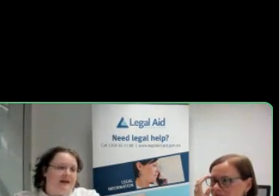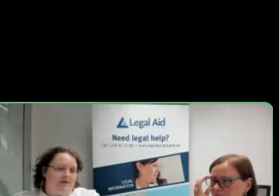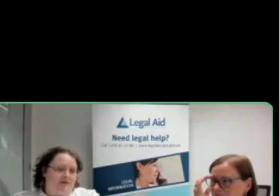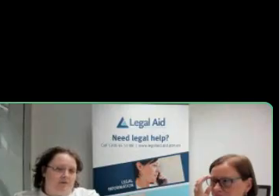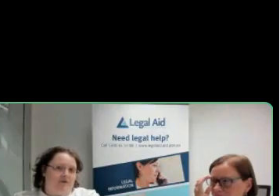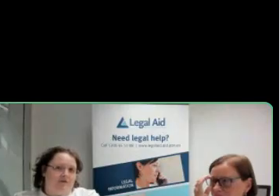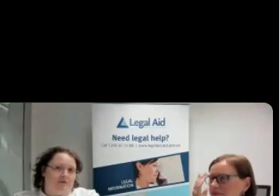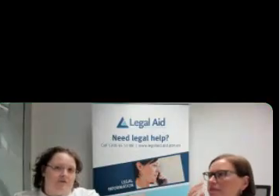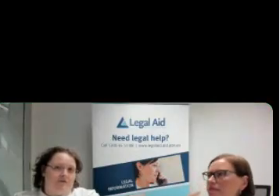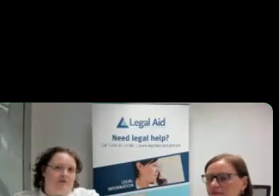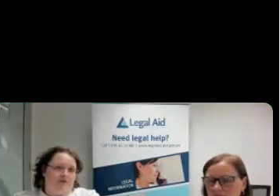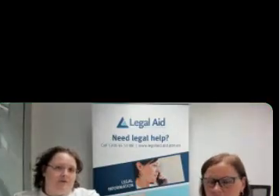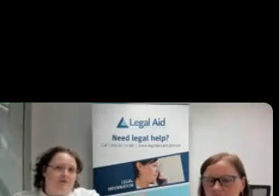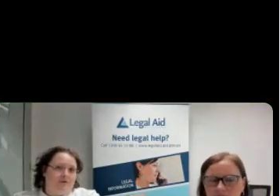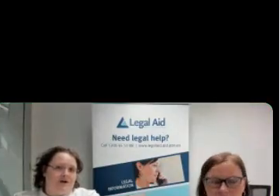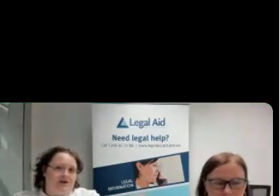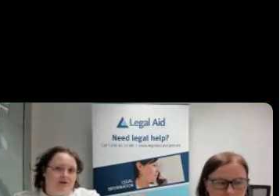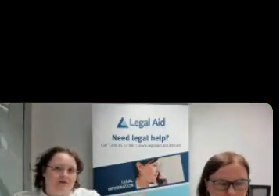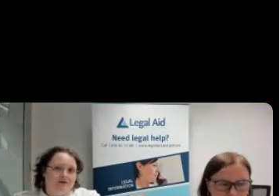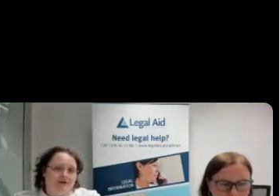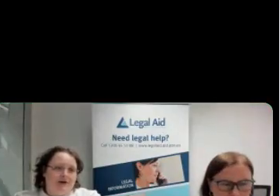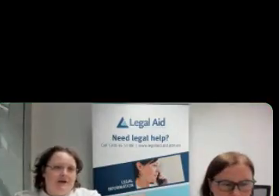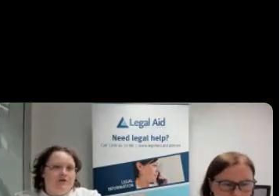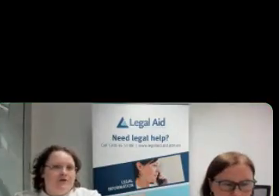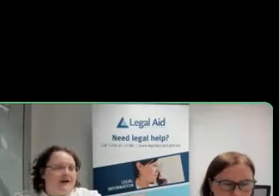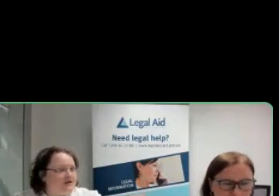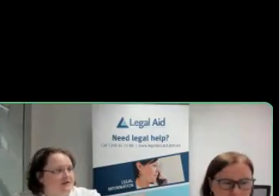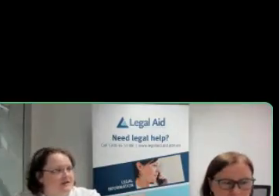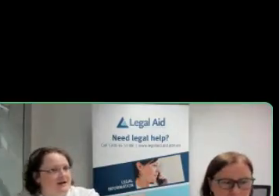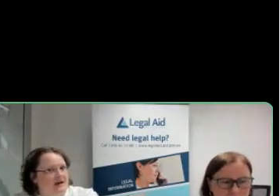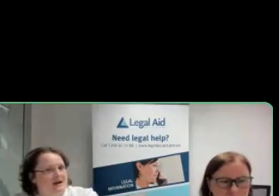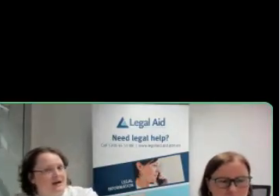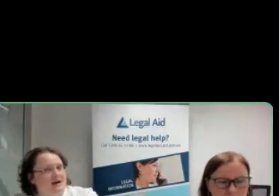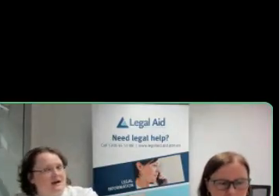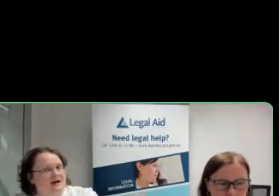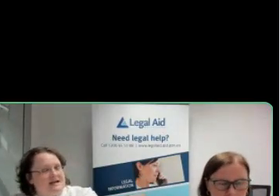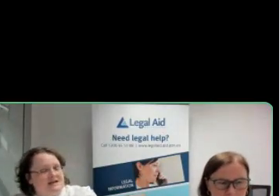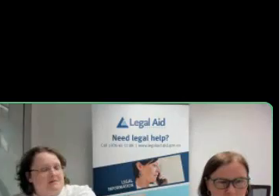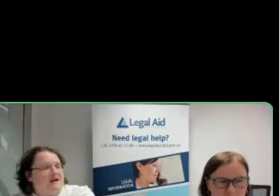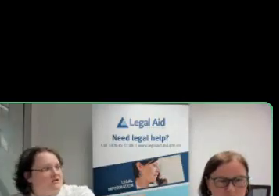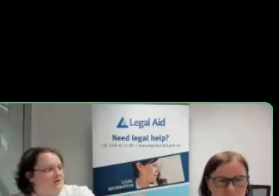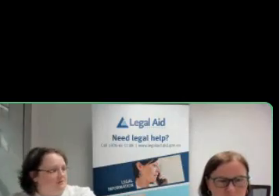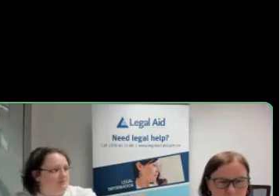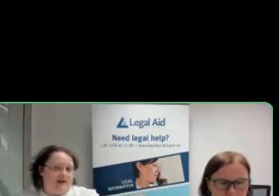I think that then would fall in the question of could that child be uh attending a mainstream